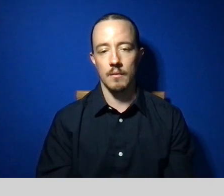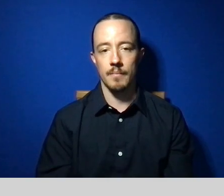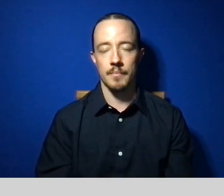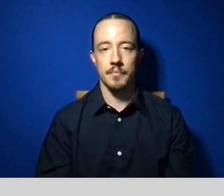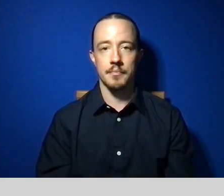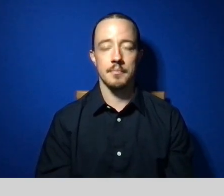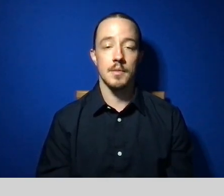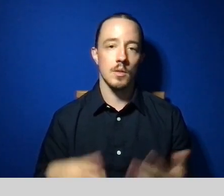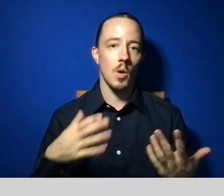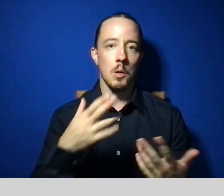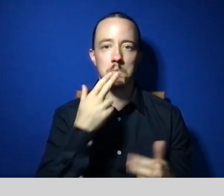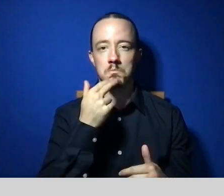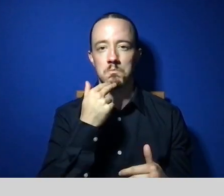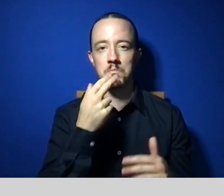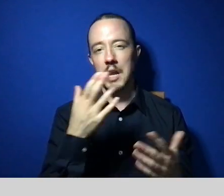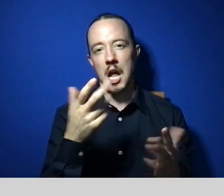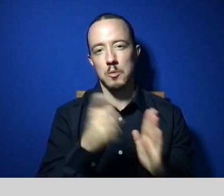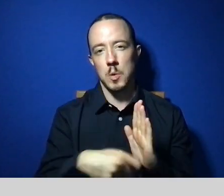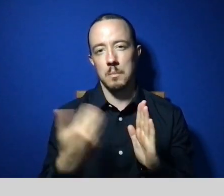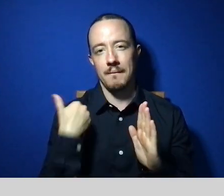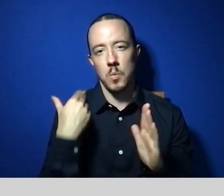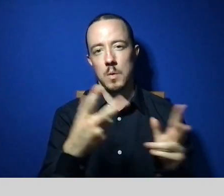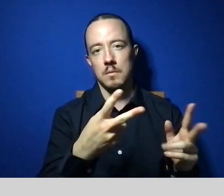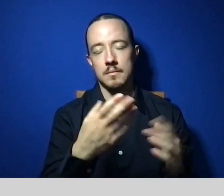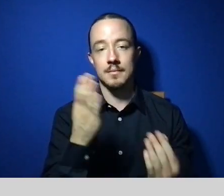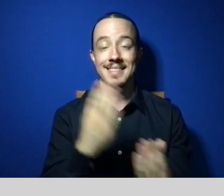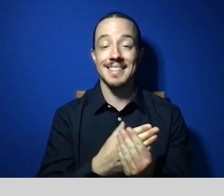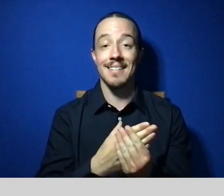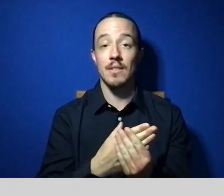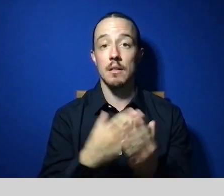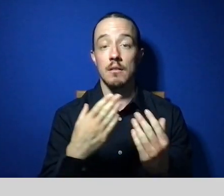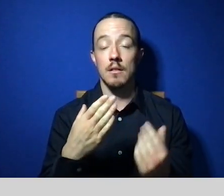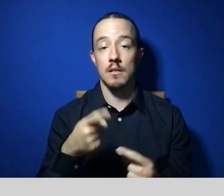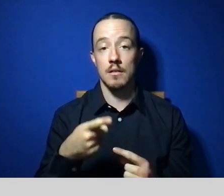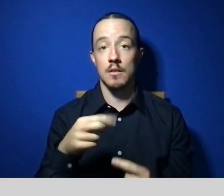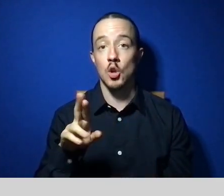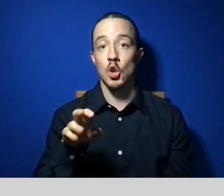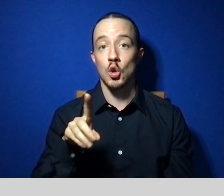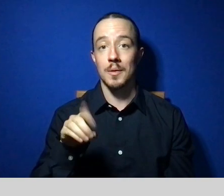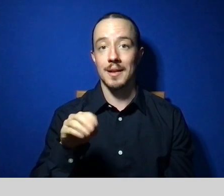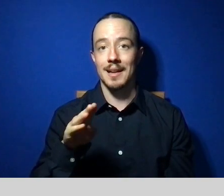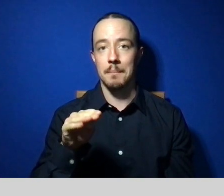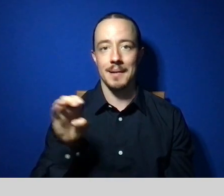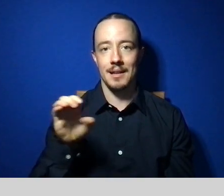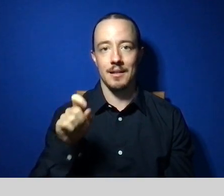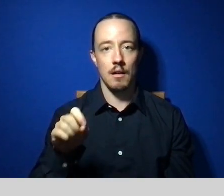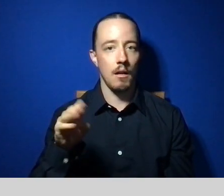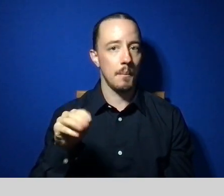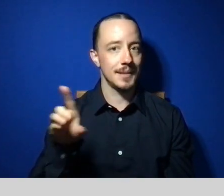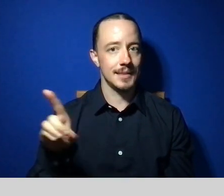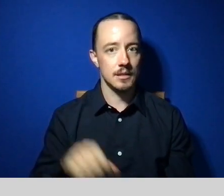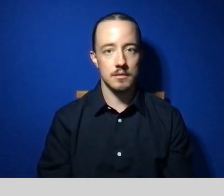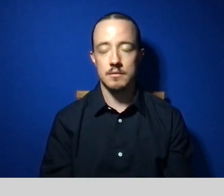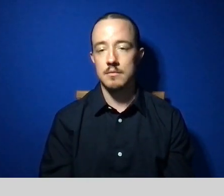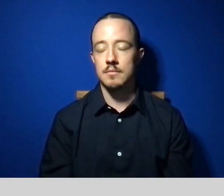I'm going to save that in a file called README.md and VS Code can give us a little preview